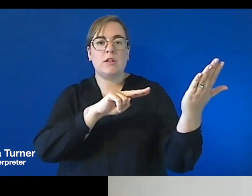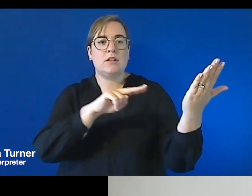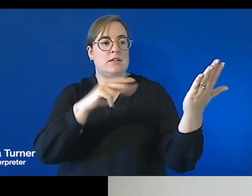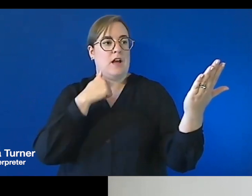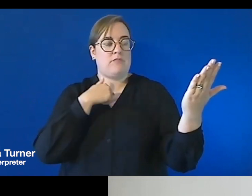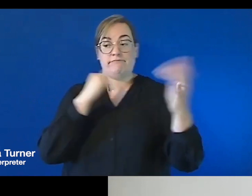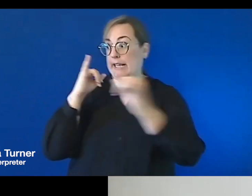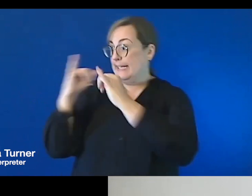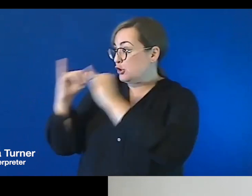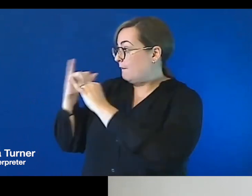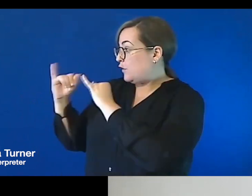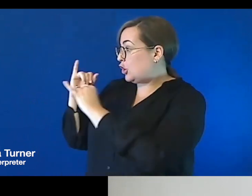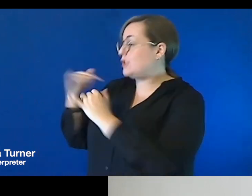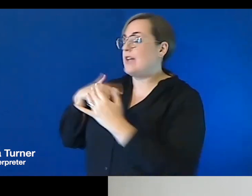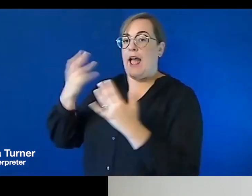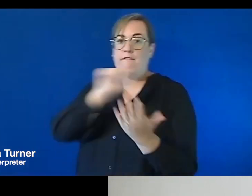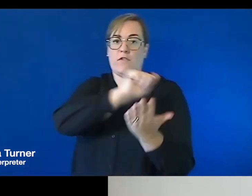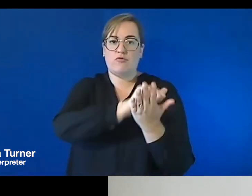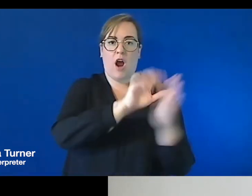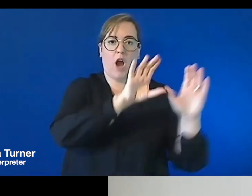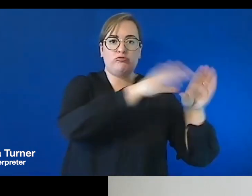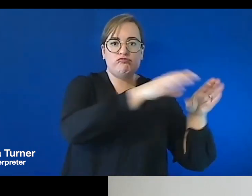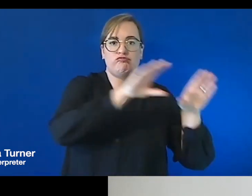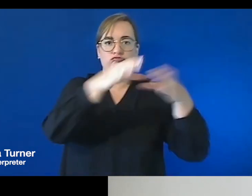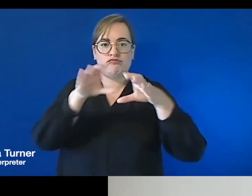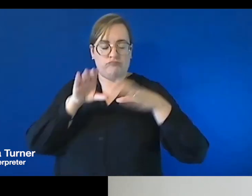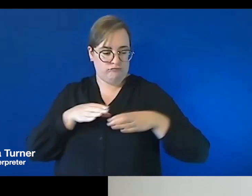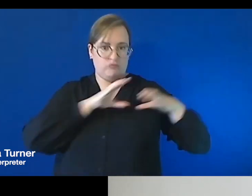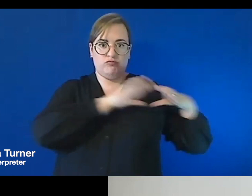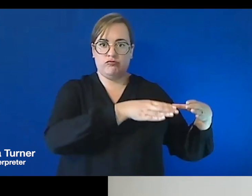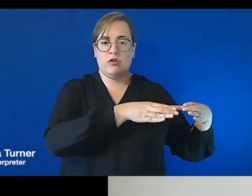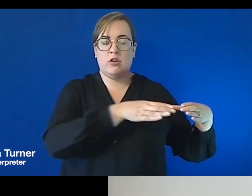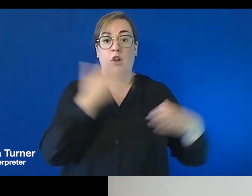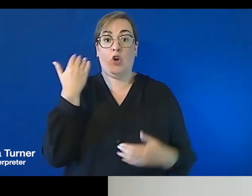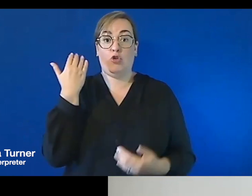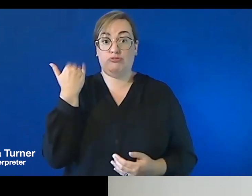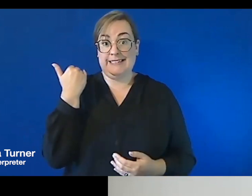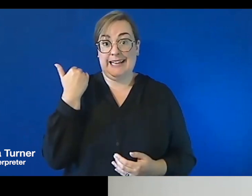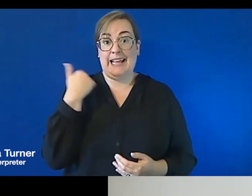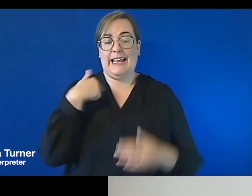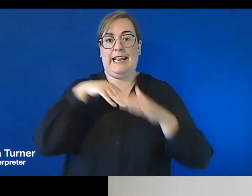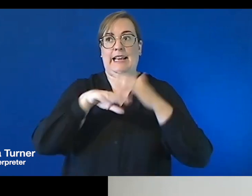surveys and so on. For instance we recently spent it in in South Korea, but the problem